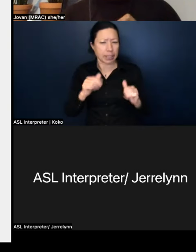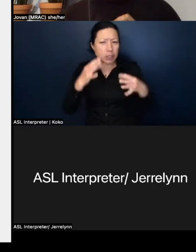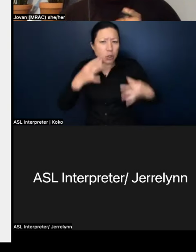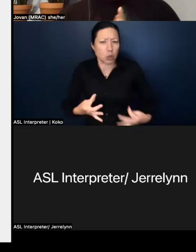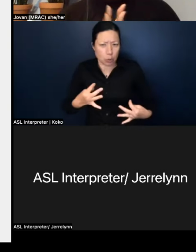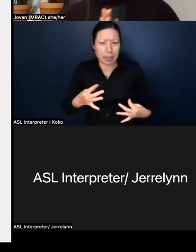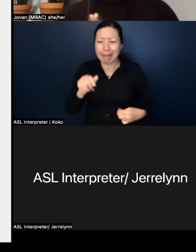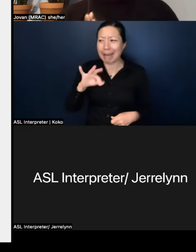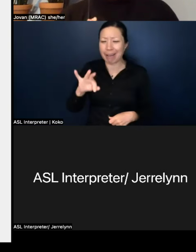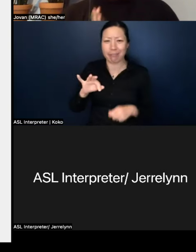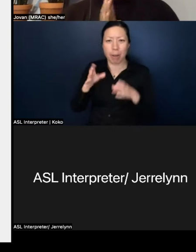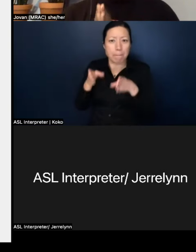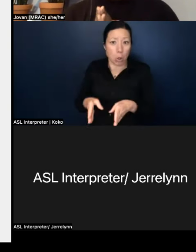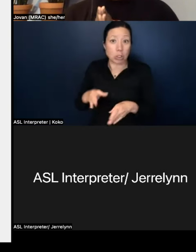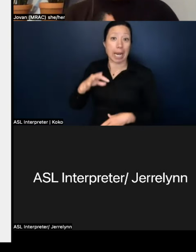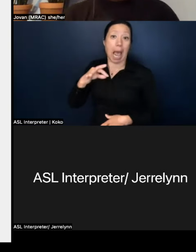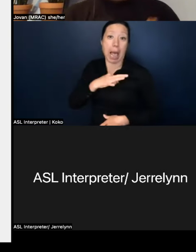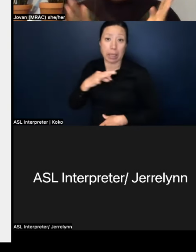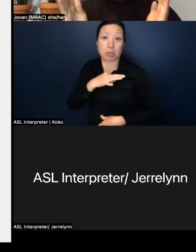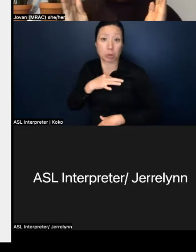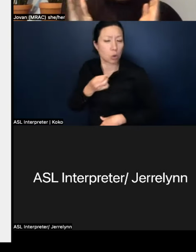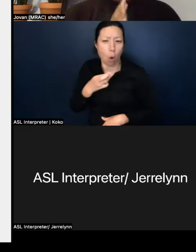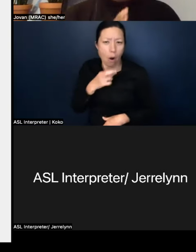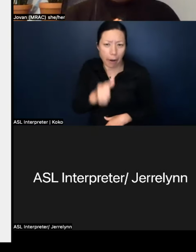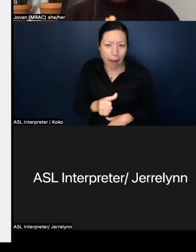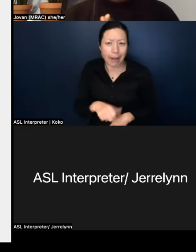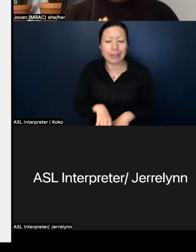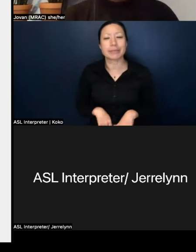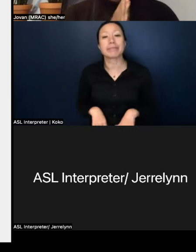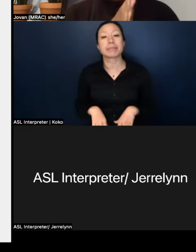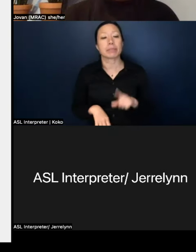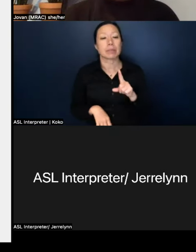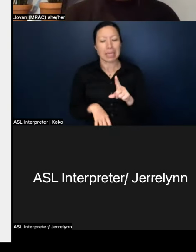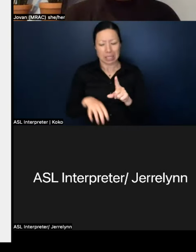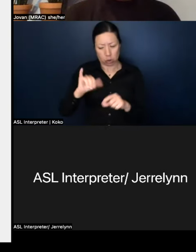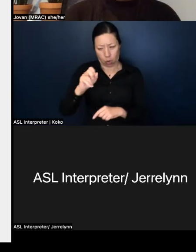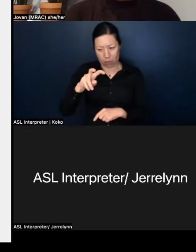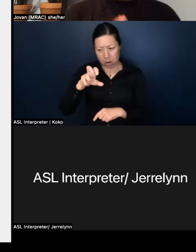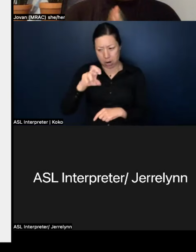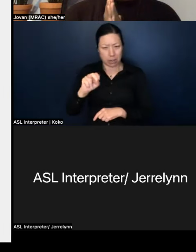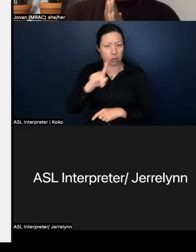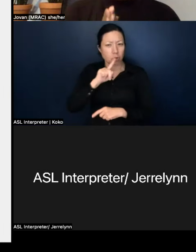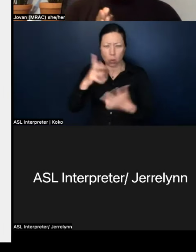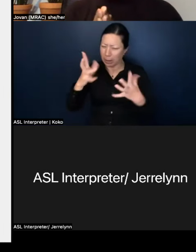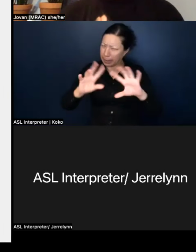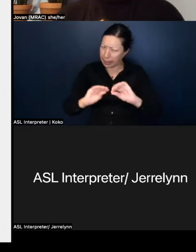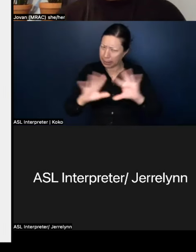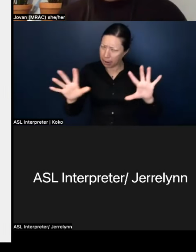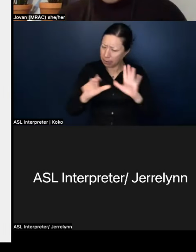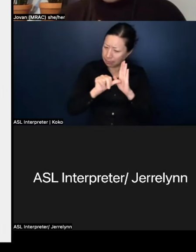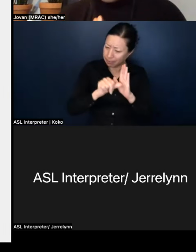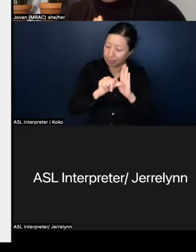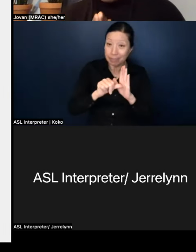presentation and I should have, I wanna make it clear it's in the guidelines. Be sure to read the guidelines